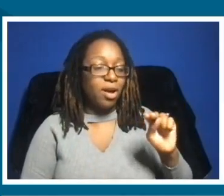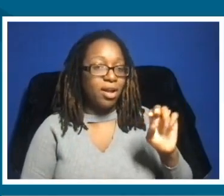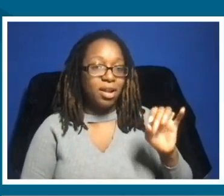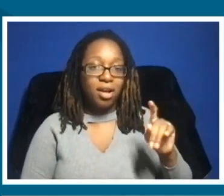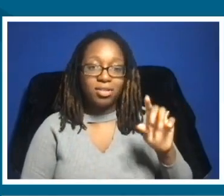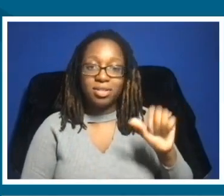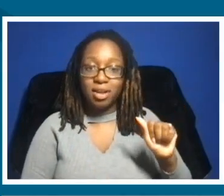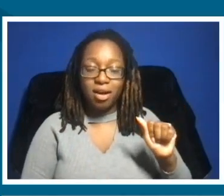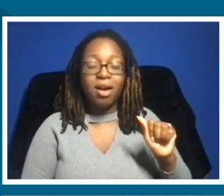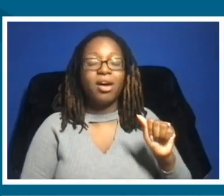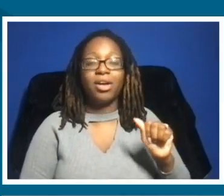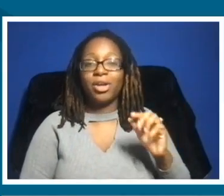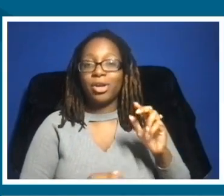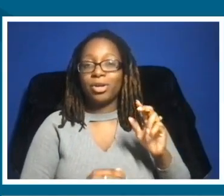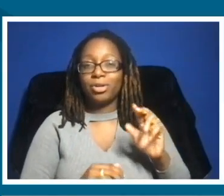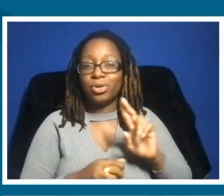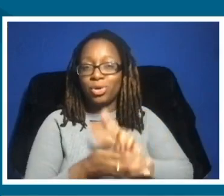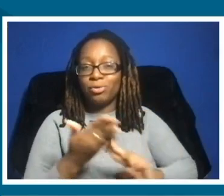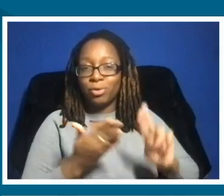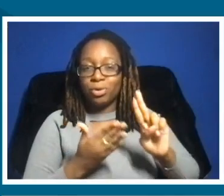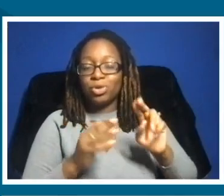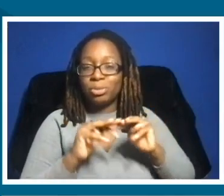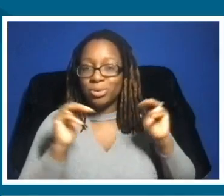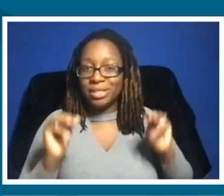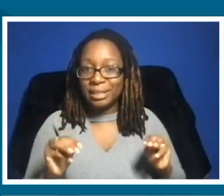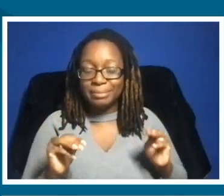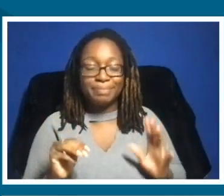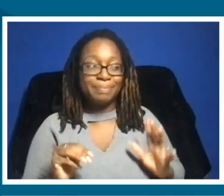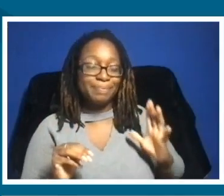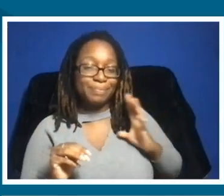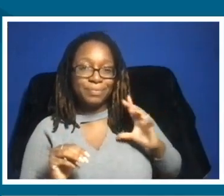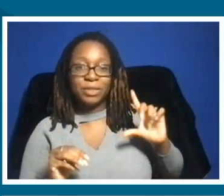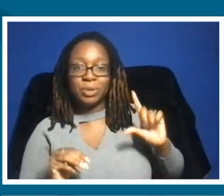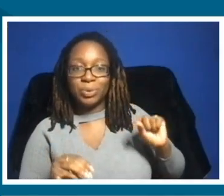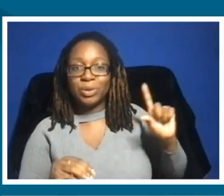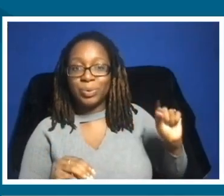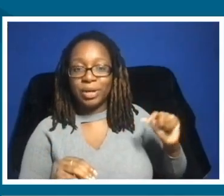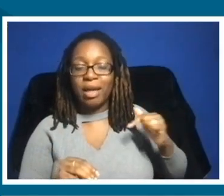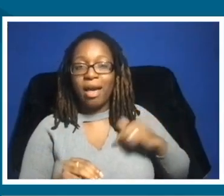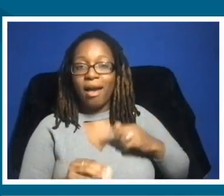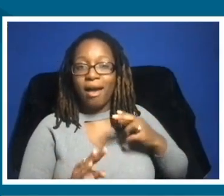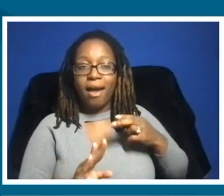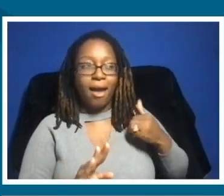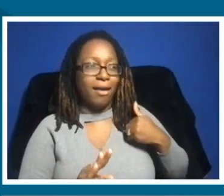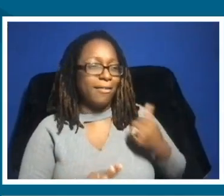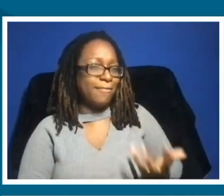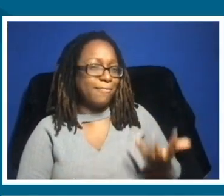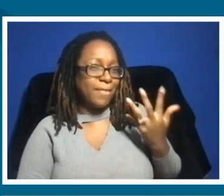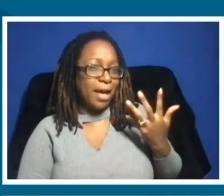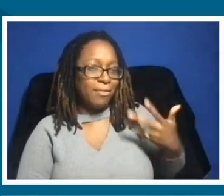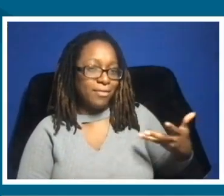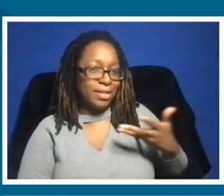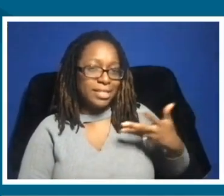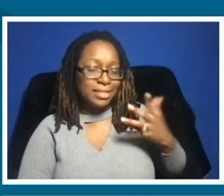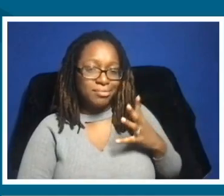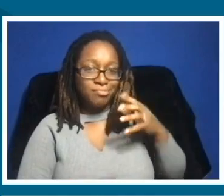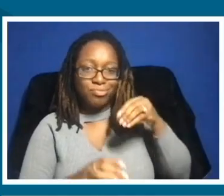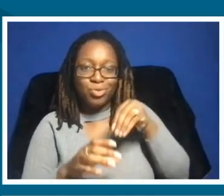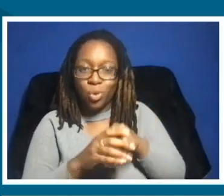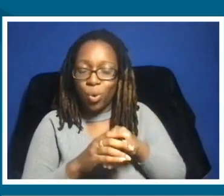and early in 2020 i joined with five other museum colleagues to found an